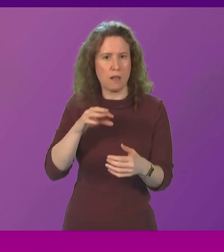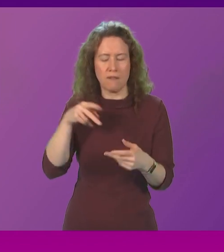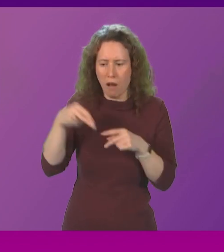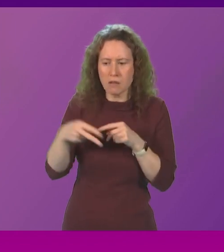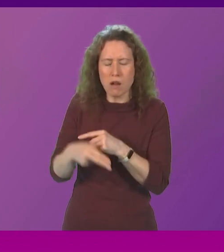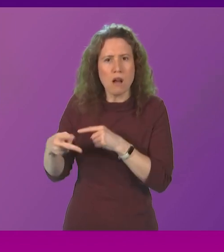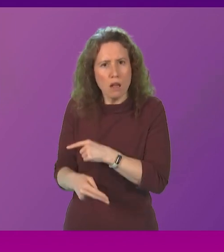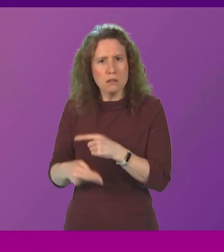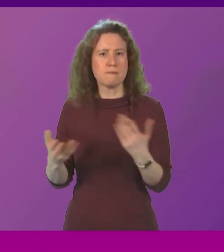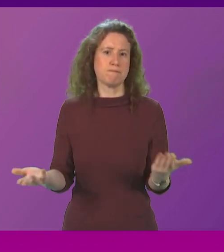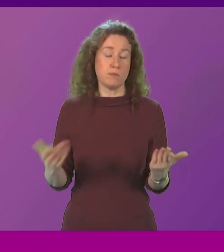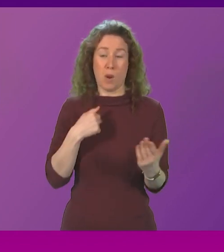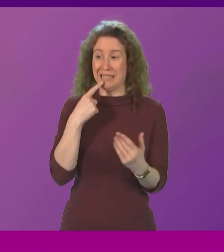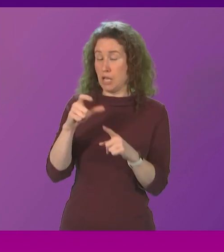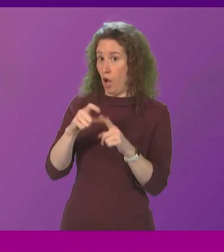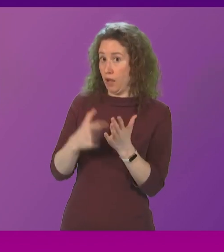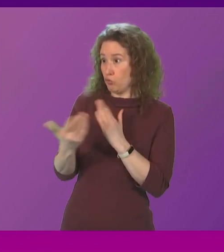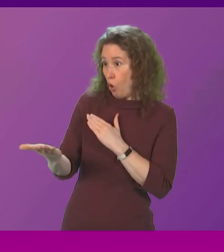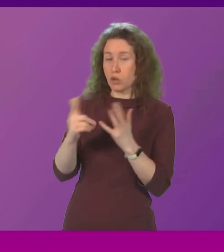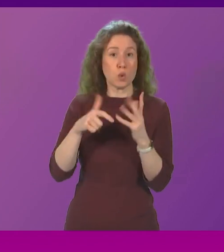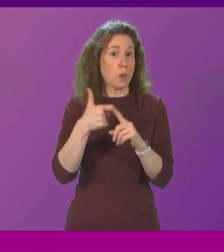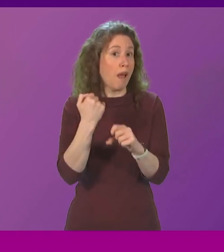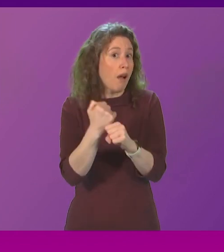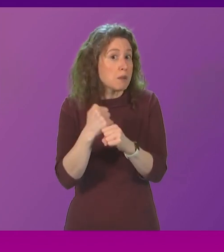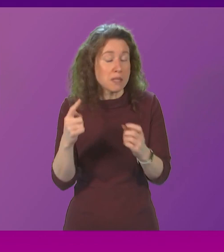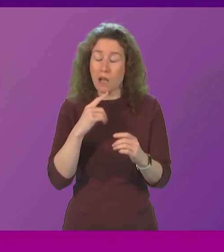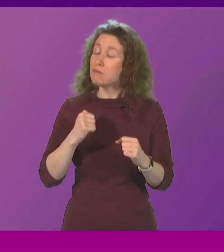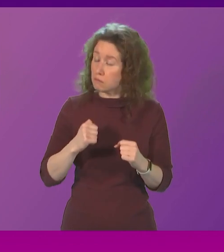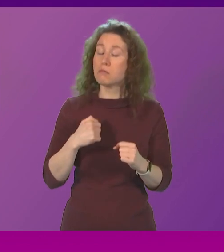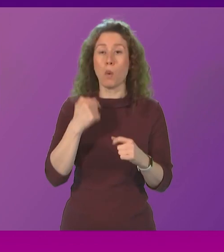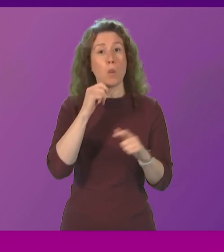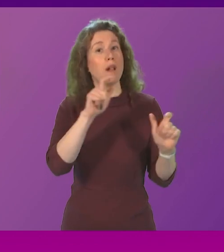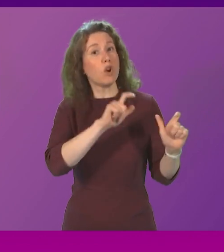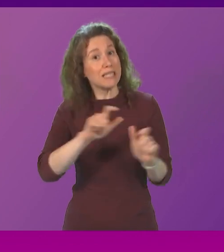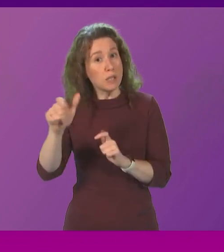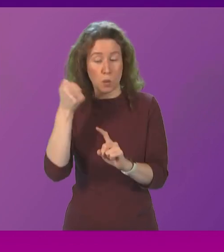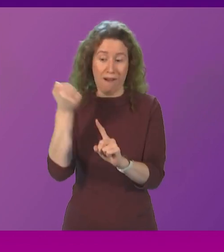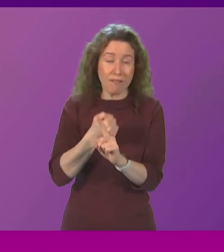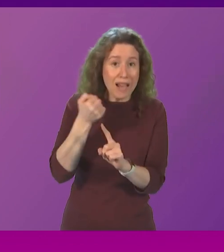I say to Douglas Ross and the UK Government that we will continue to advocate and advance